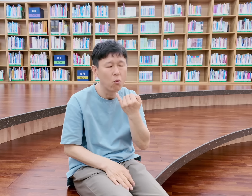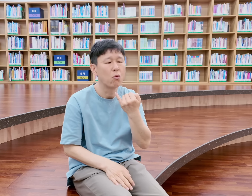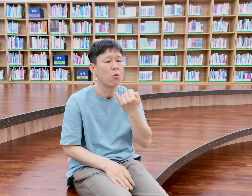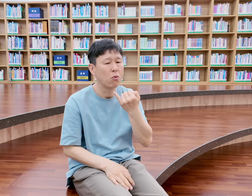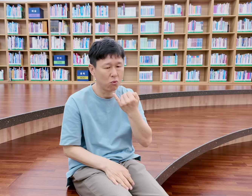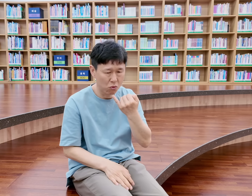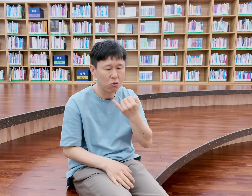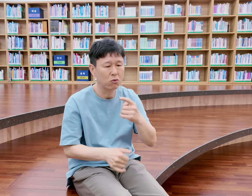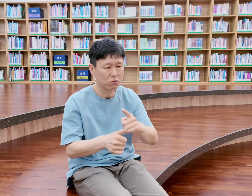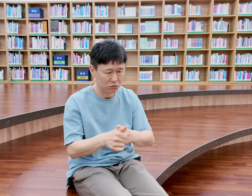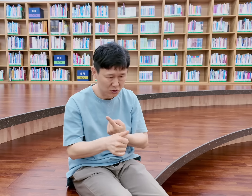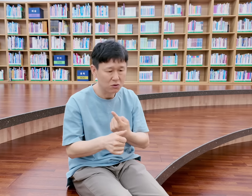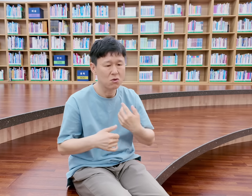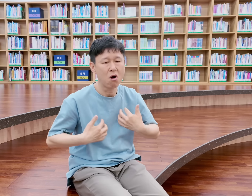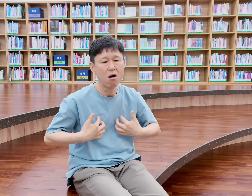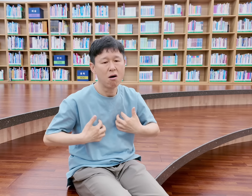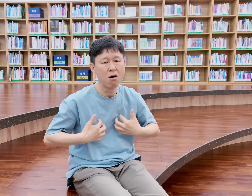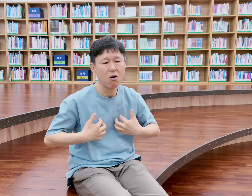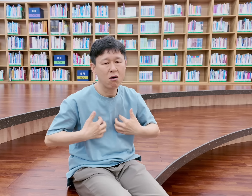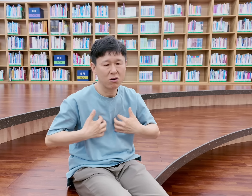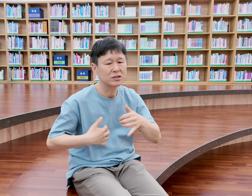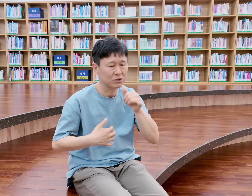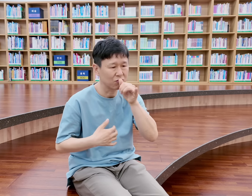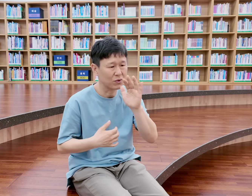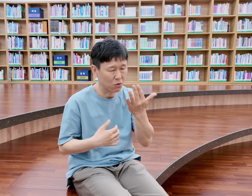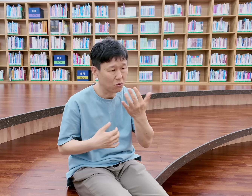Attendees also had fun.